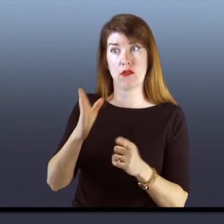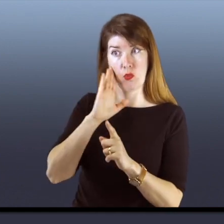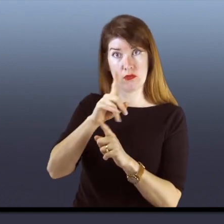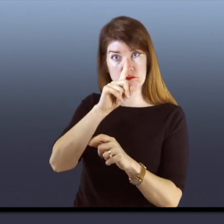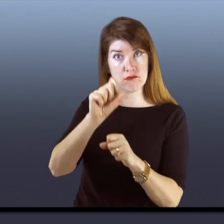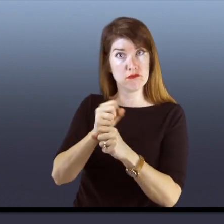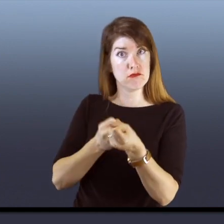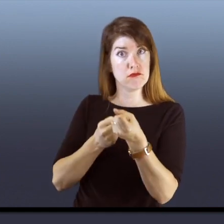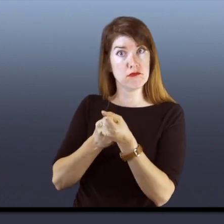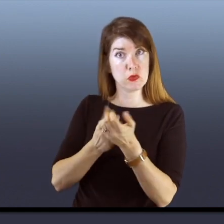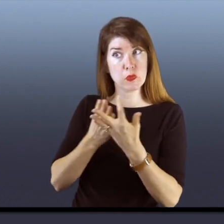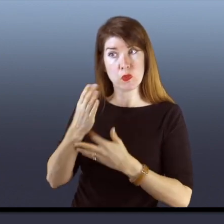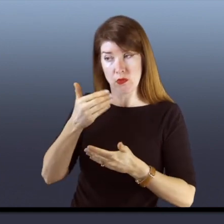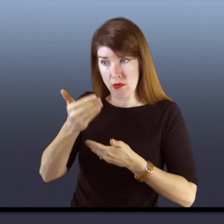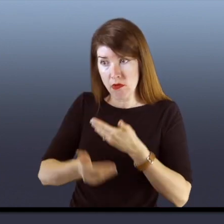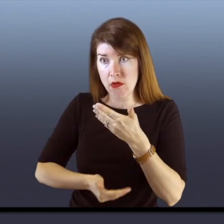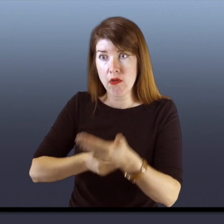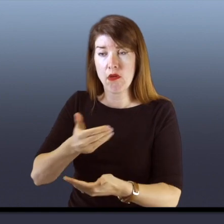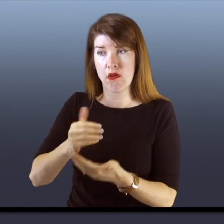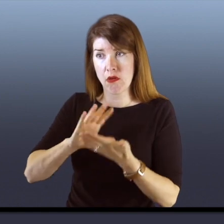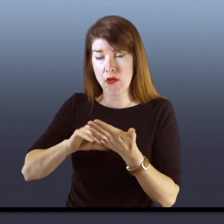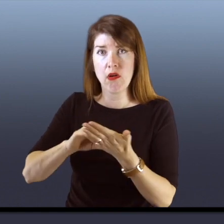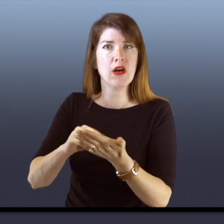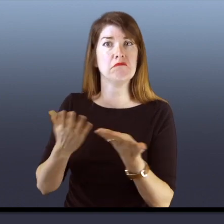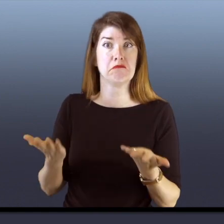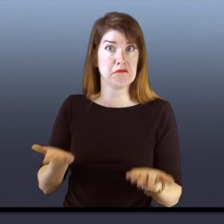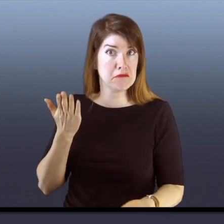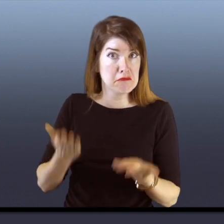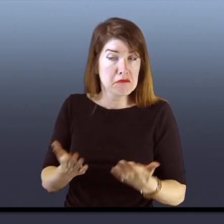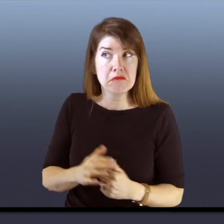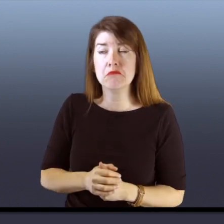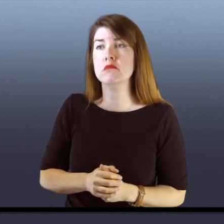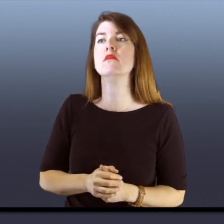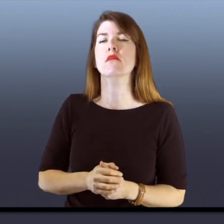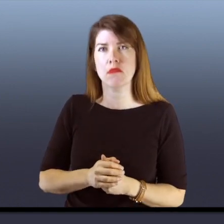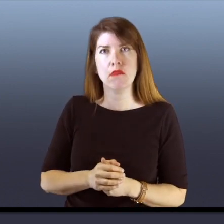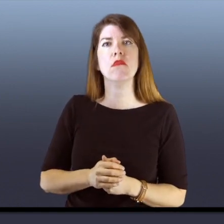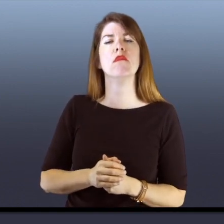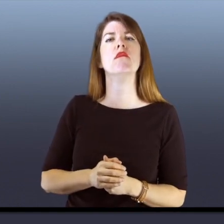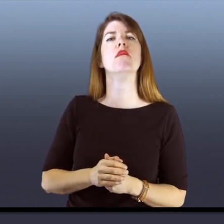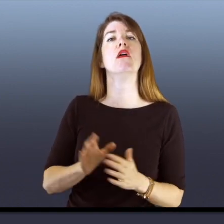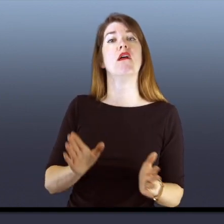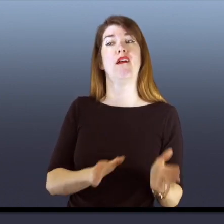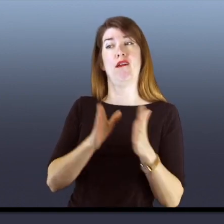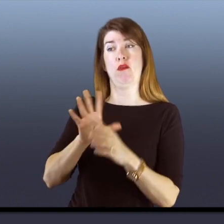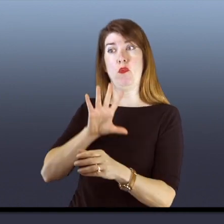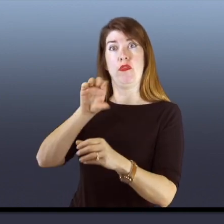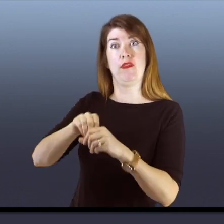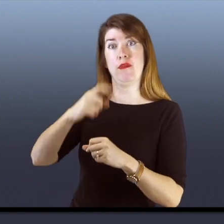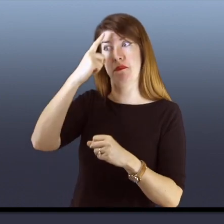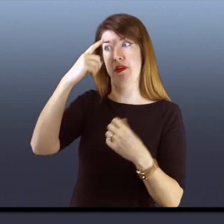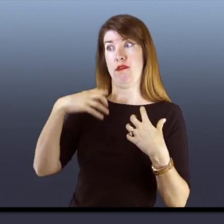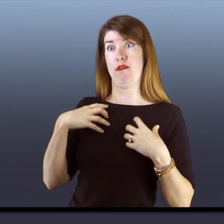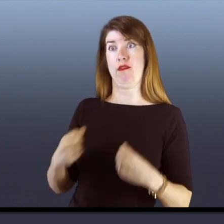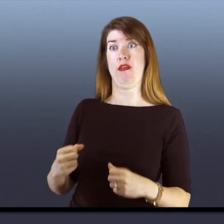In addition to that, in the mental health world, there are not enough clinicians that know how to work with deaf and hard of hearing clients.